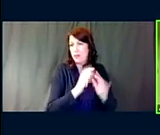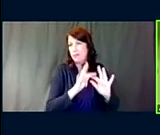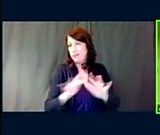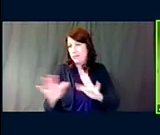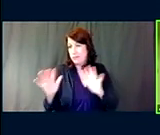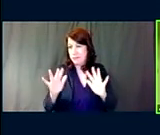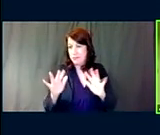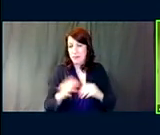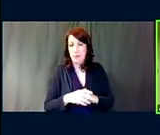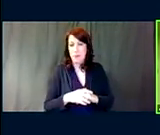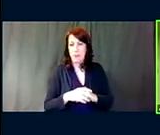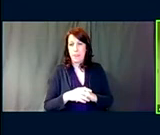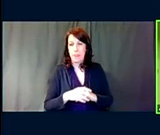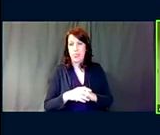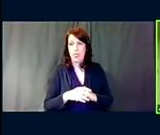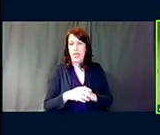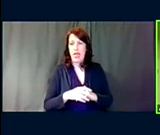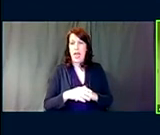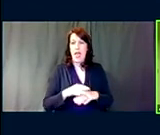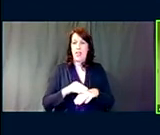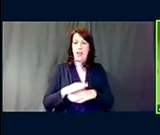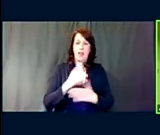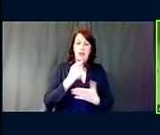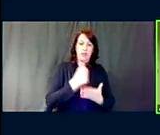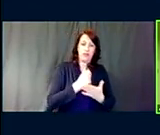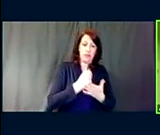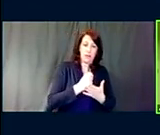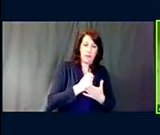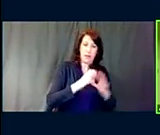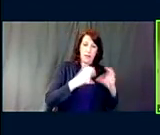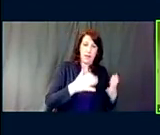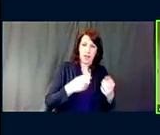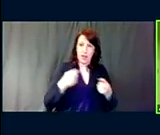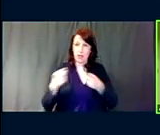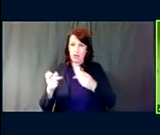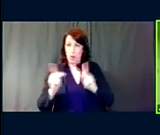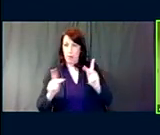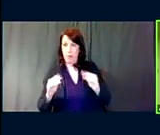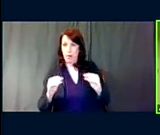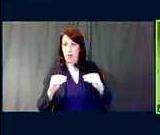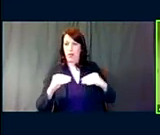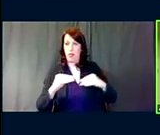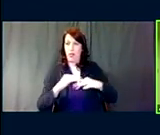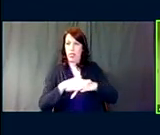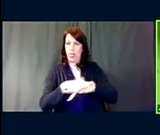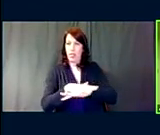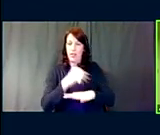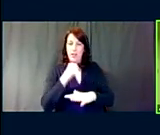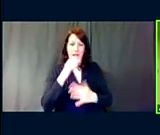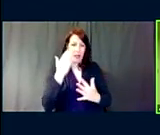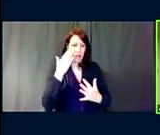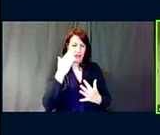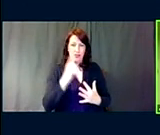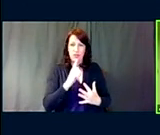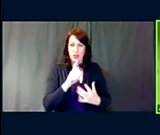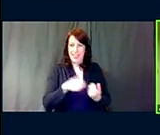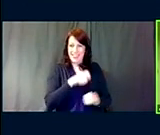TREATMENT AND SO ON AND SO FORTH. THERE ARE SPILLOVERS BETWEEN TREAT AND CONTROLLED PEOPLE SO YOU DON'T KNOW WHO WAS TREATED.